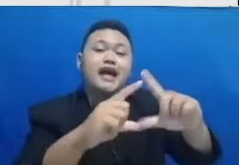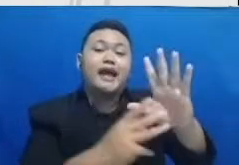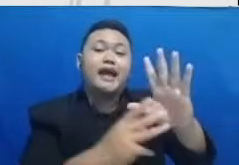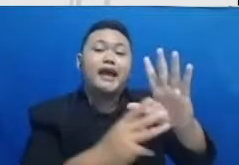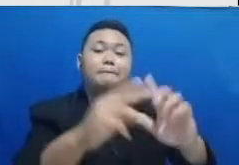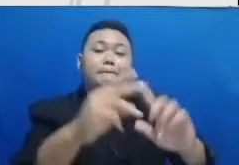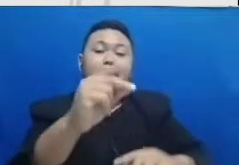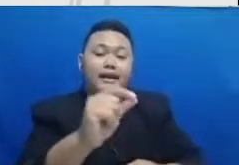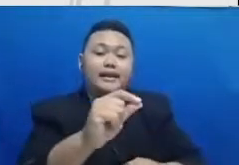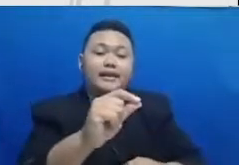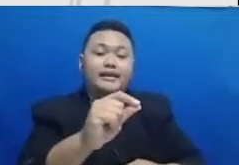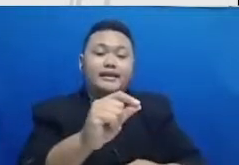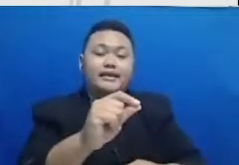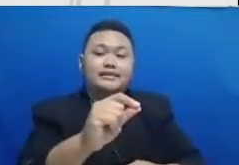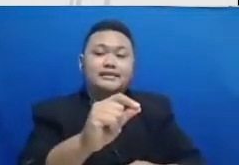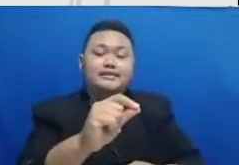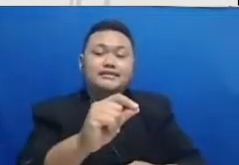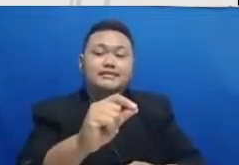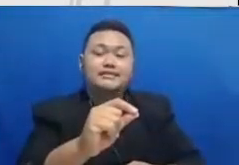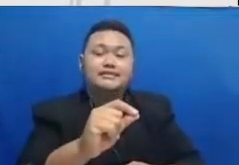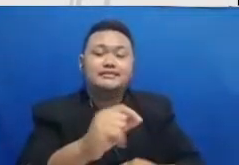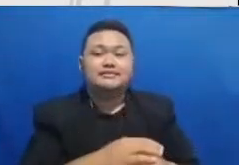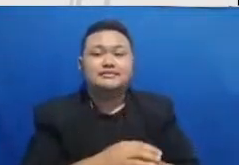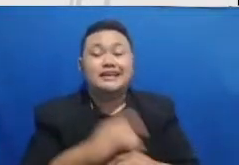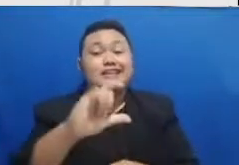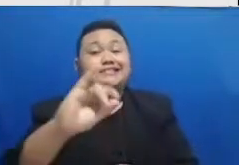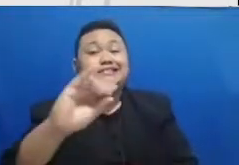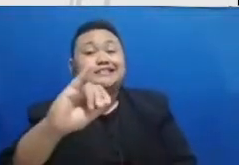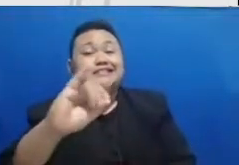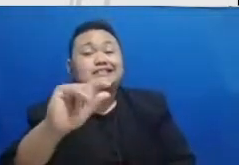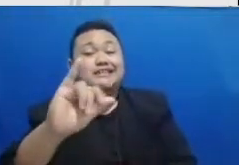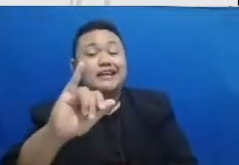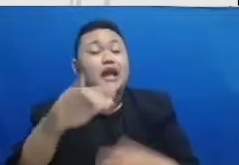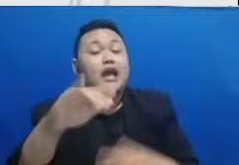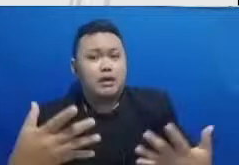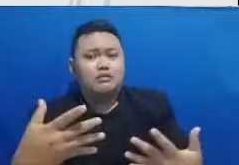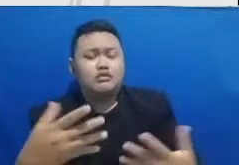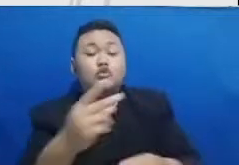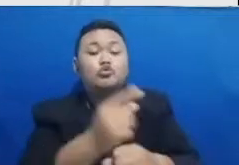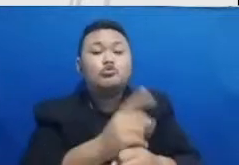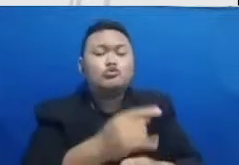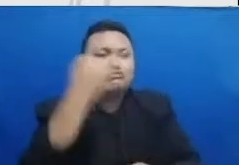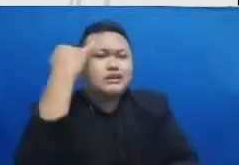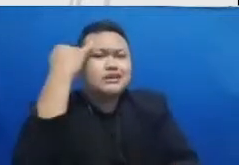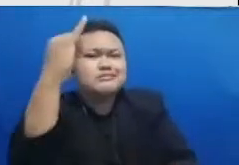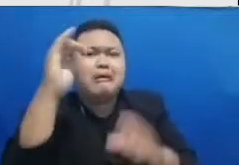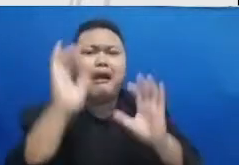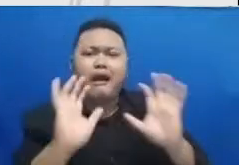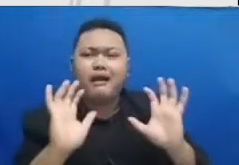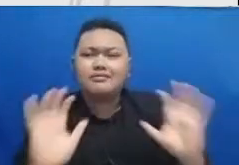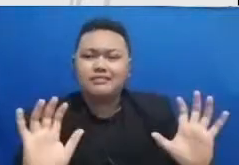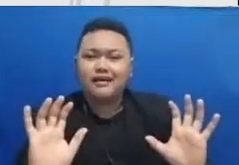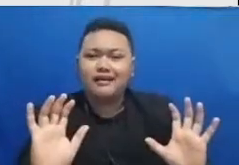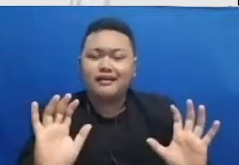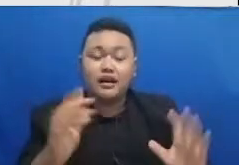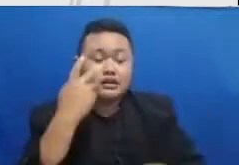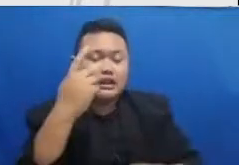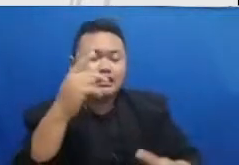richer if we look at the achievement goals if we refer to ERP, maybe